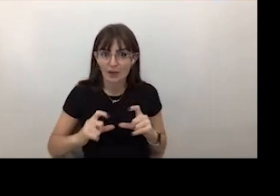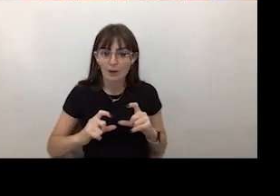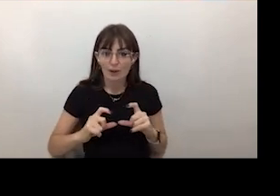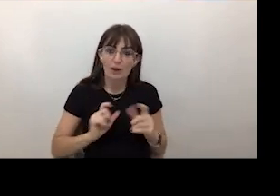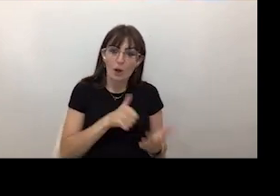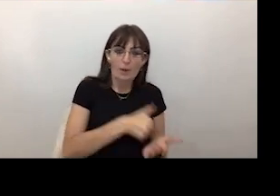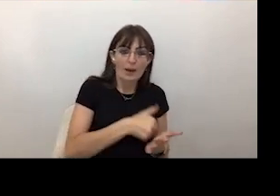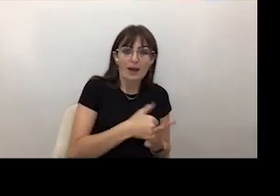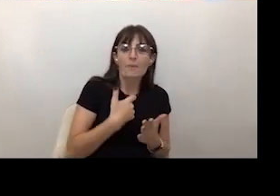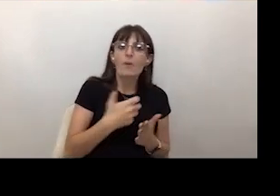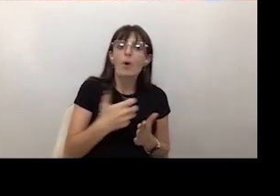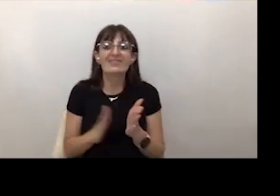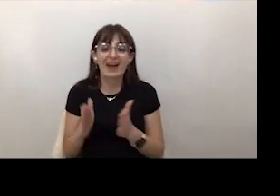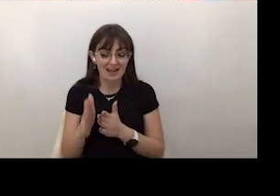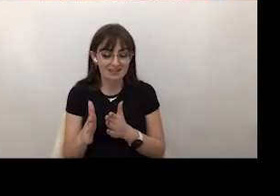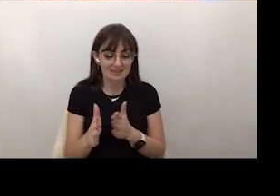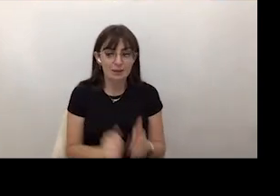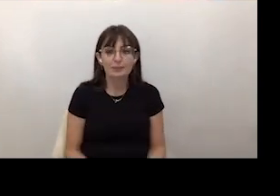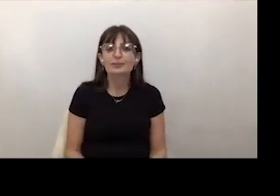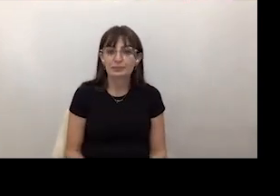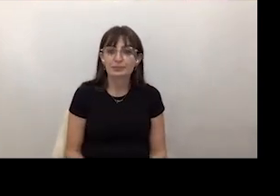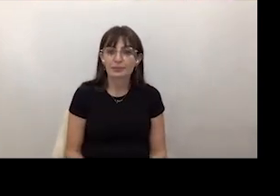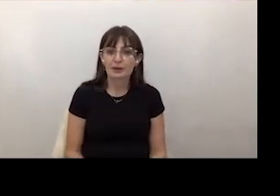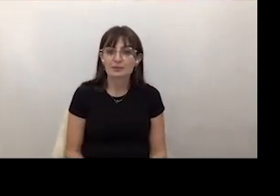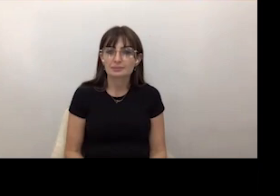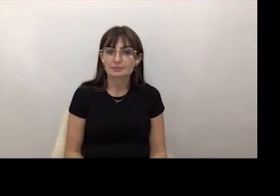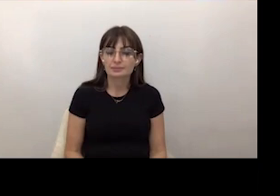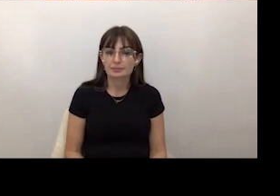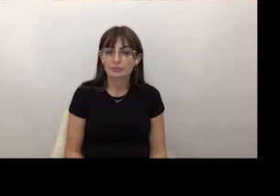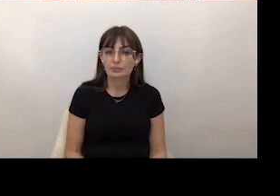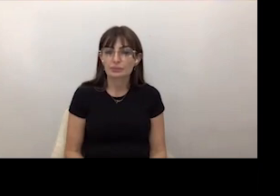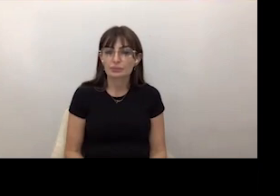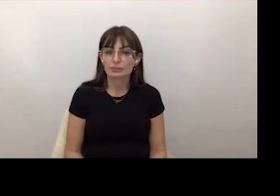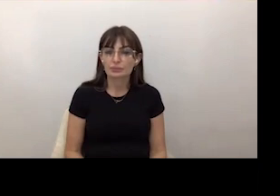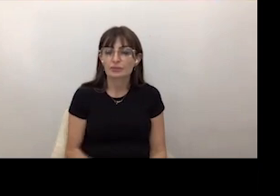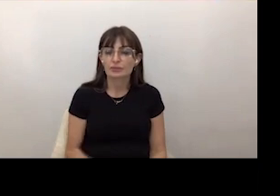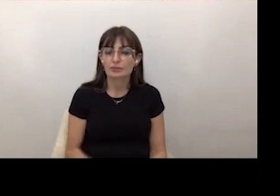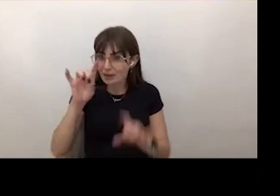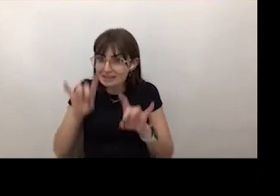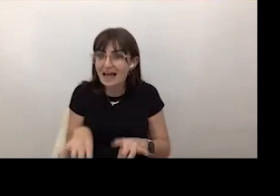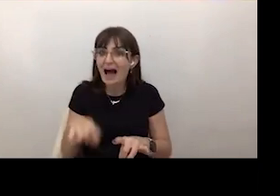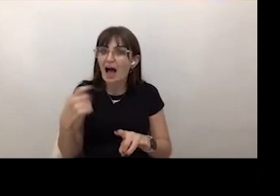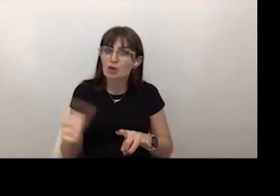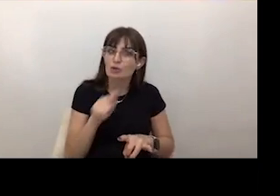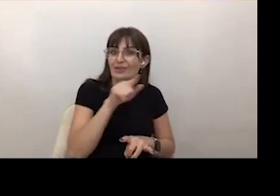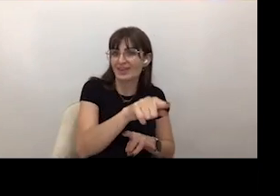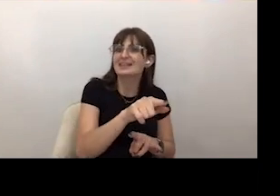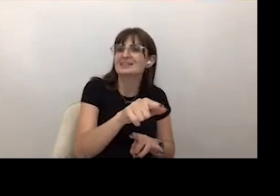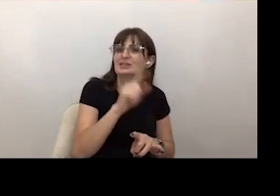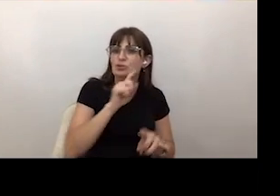the more advanced. So that you can get started using this sheet to analyse this pattern.